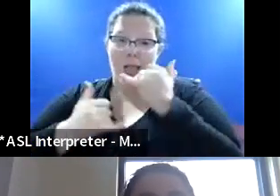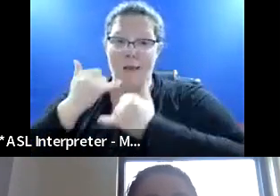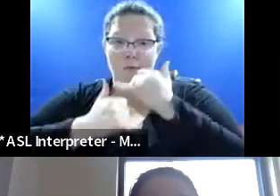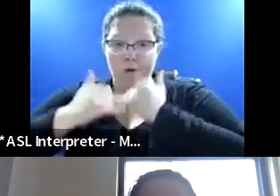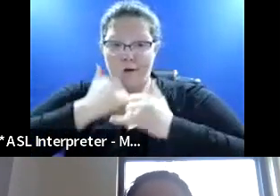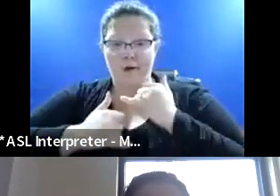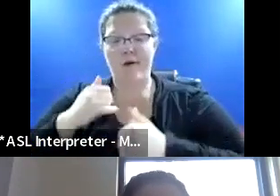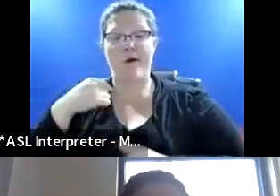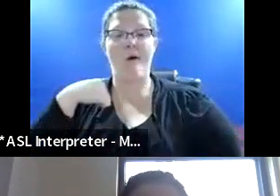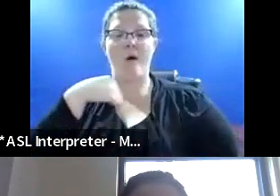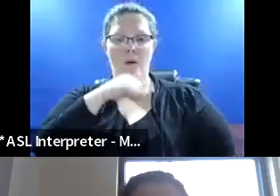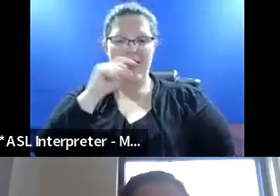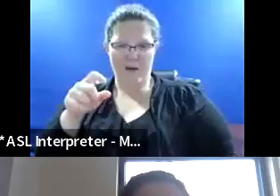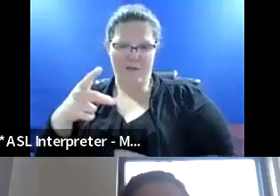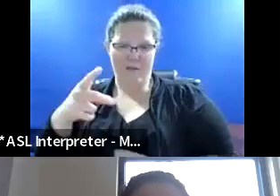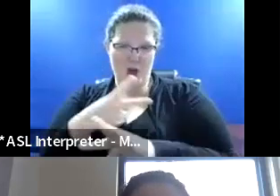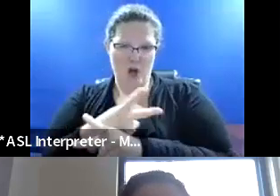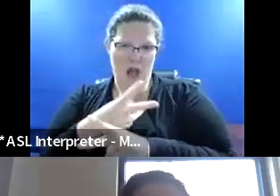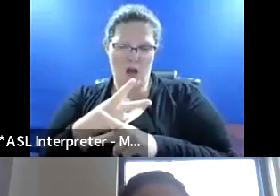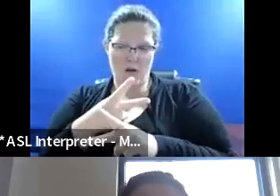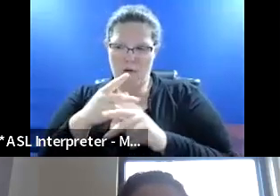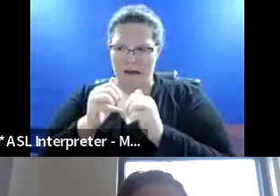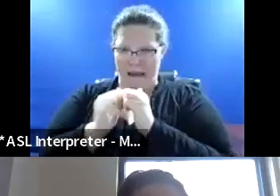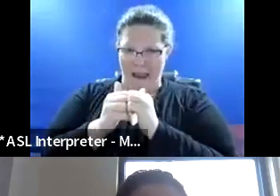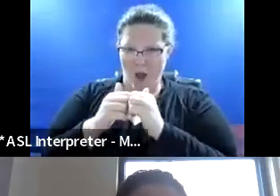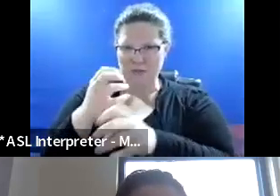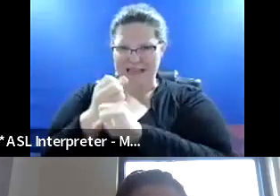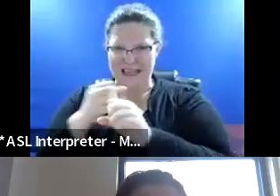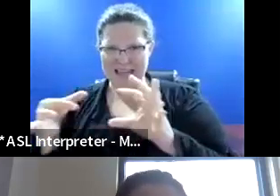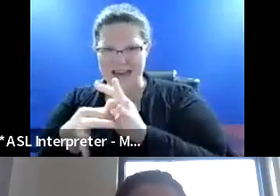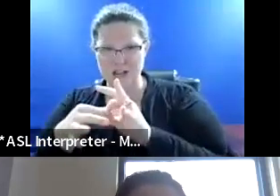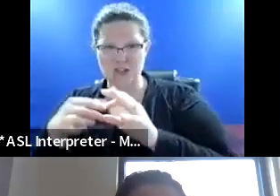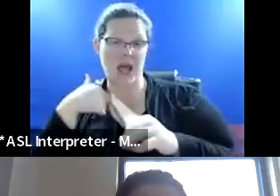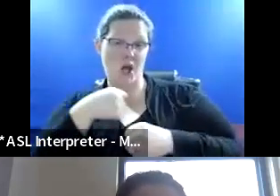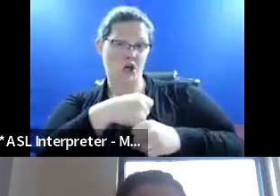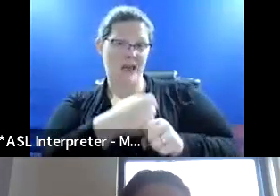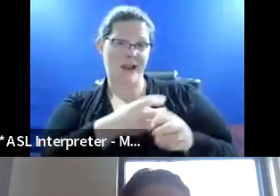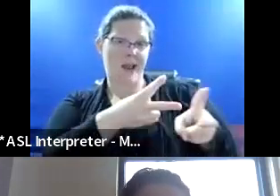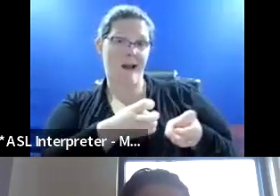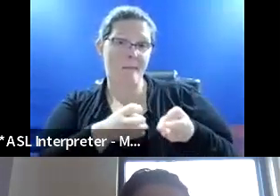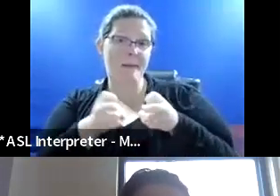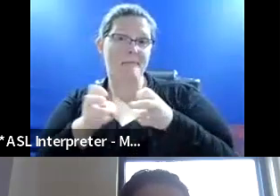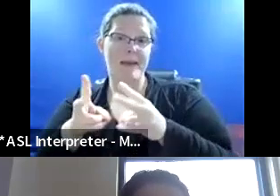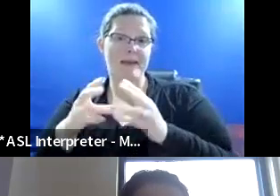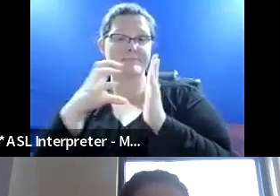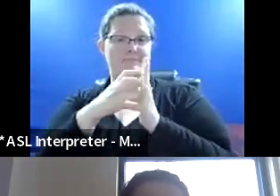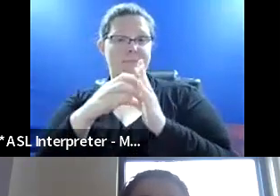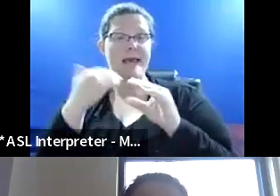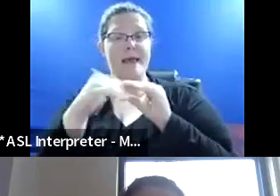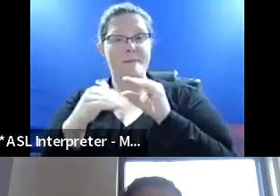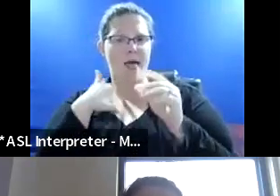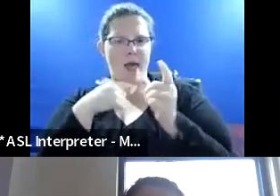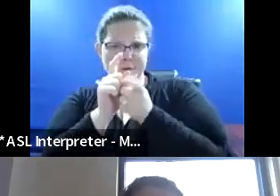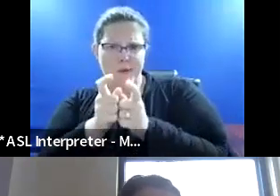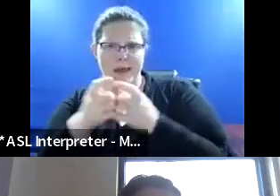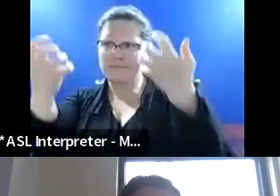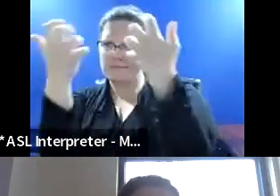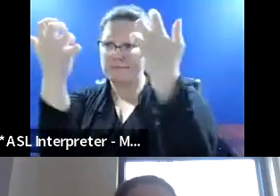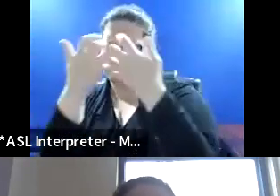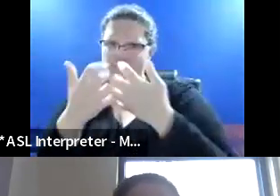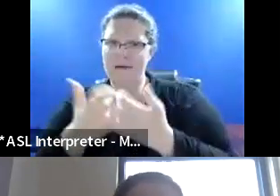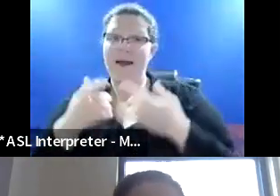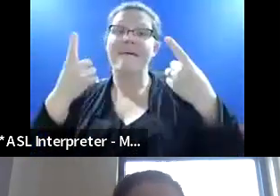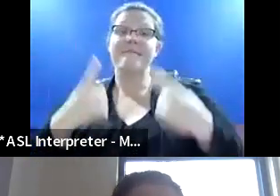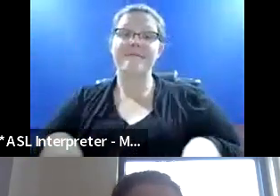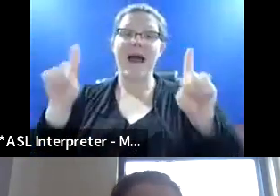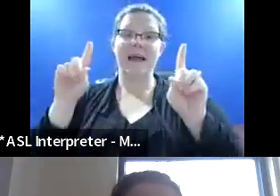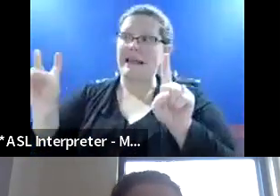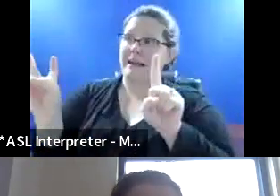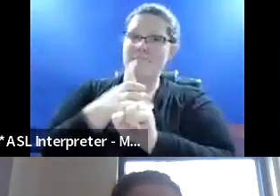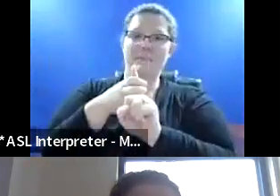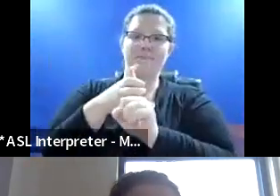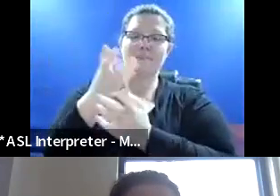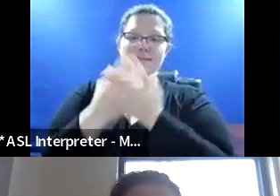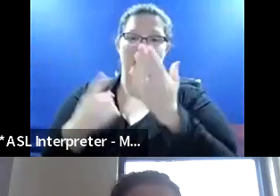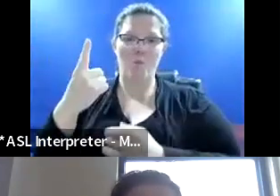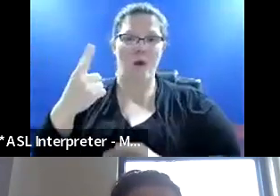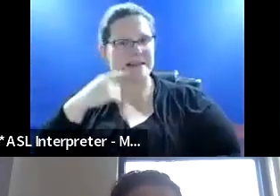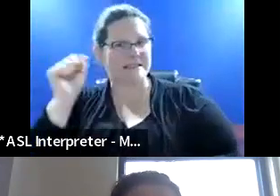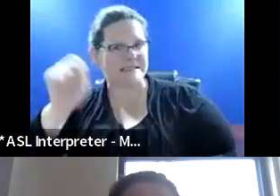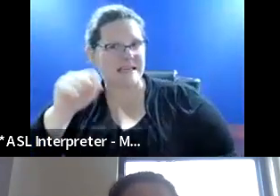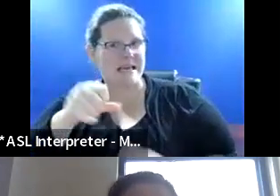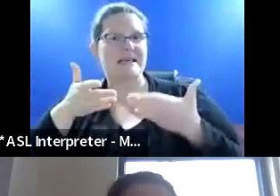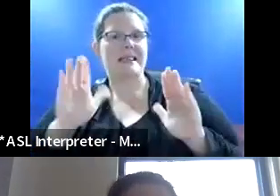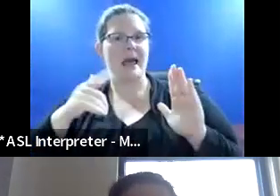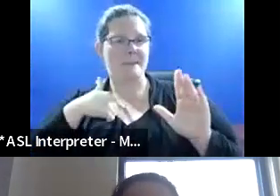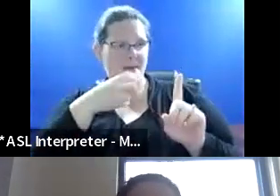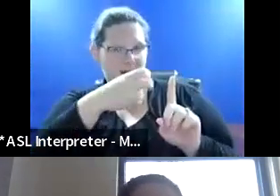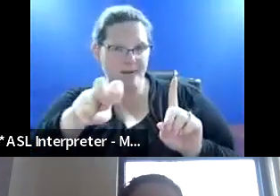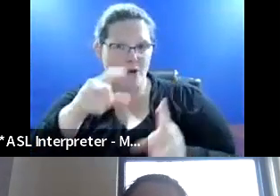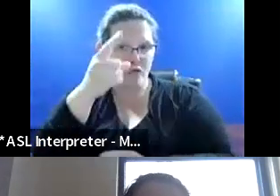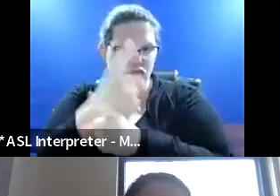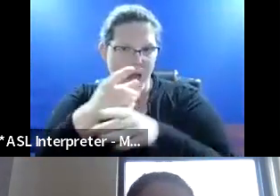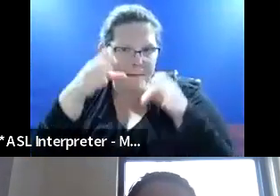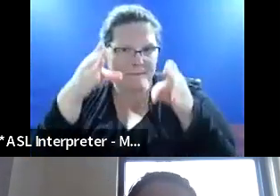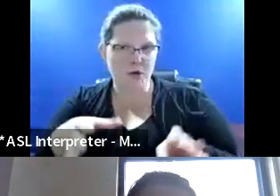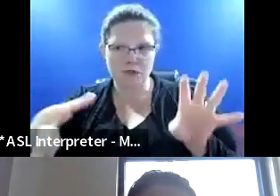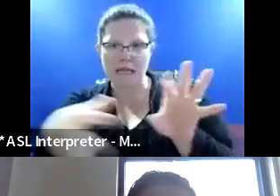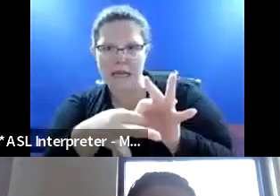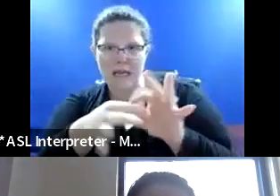IT WAS A LOT OF TRIAL AND ERROR.